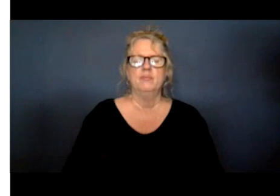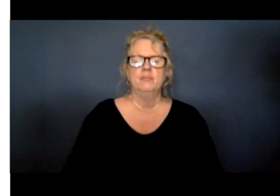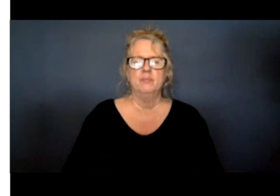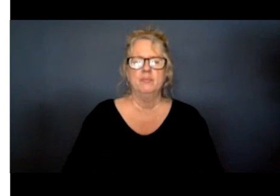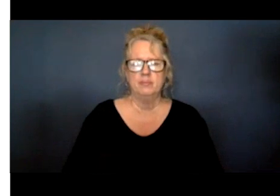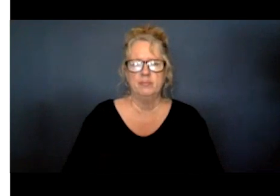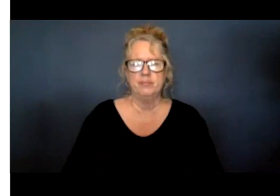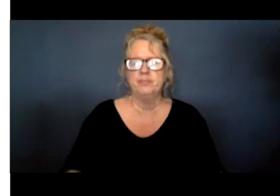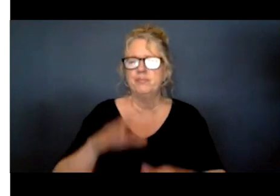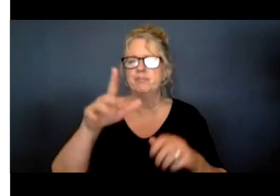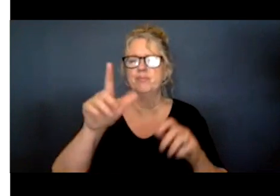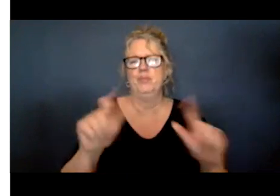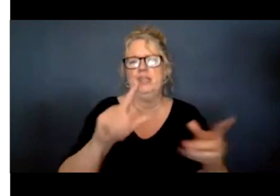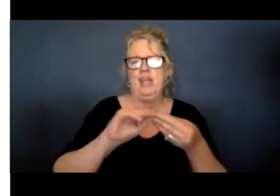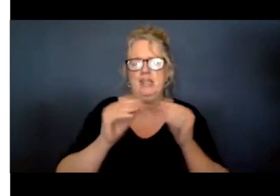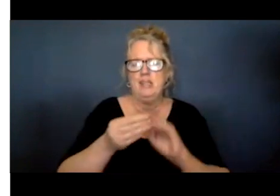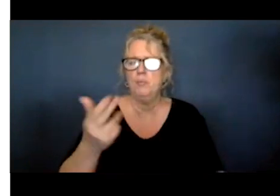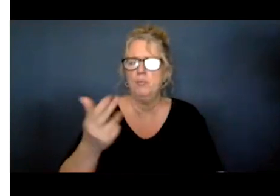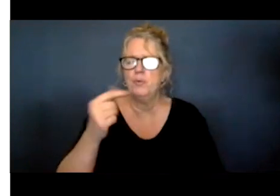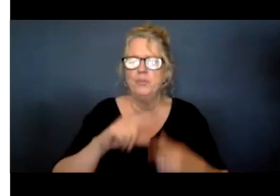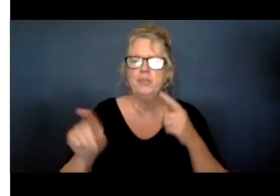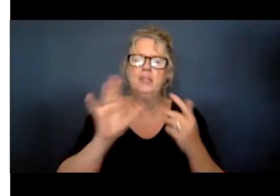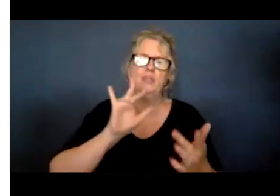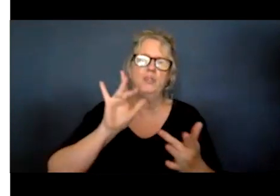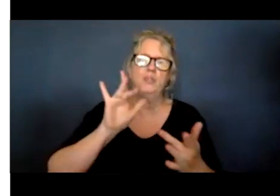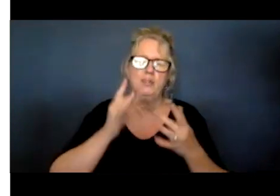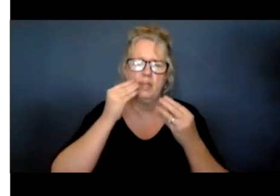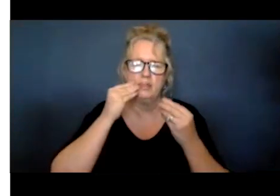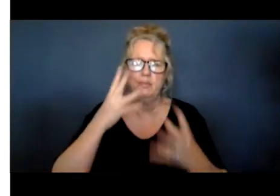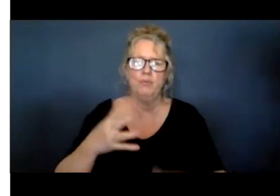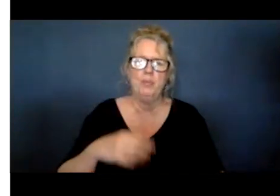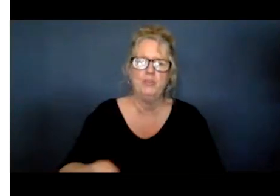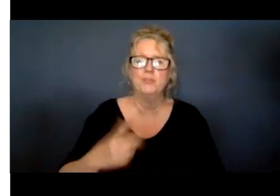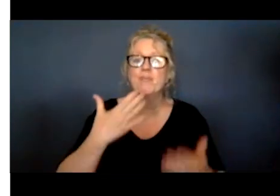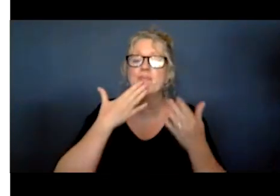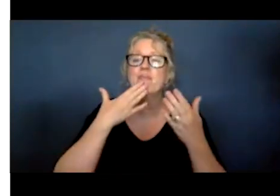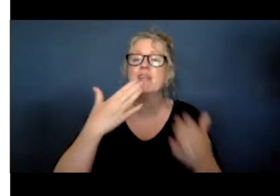Slide 13, Contact Information. Thank you for participating in